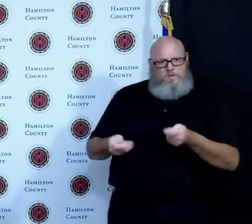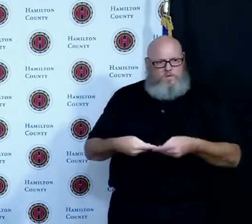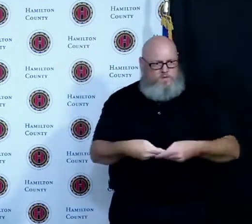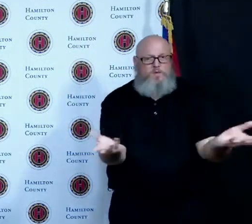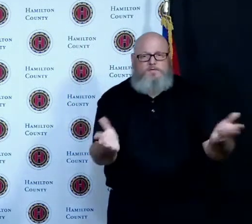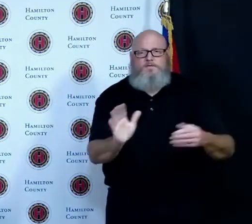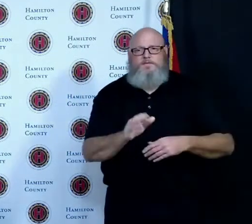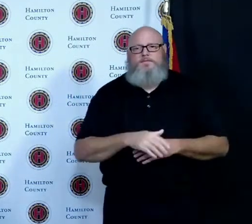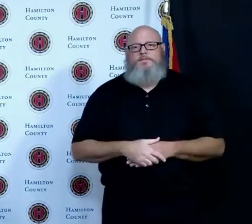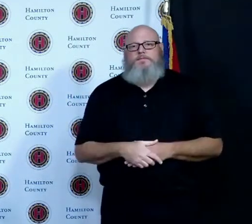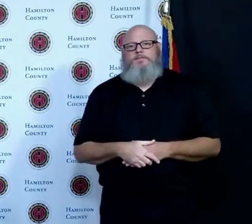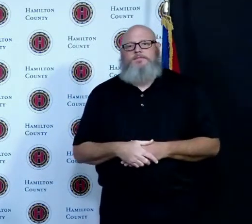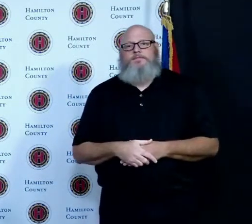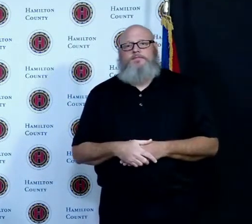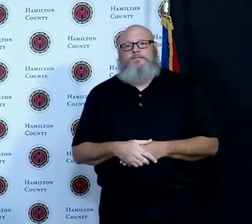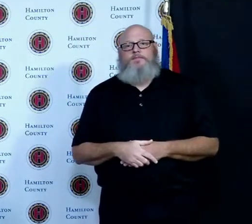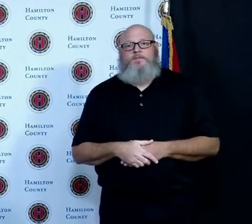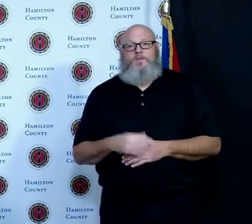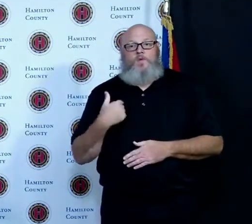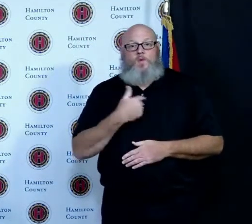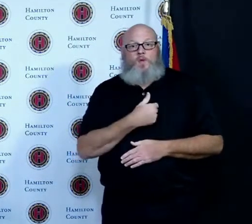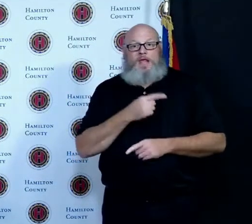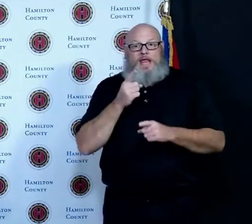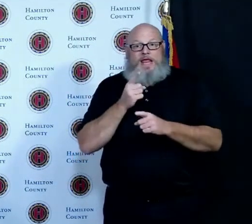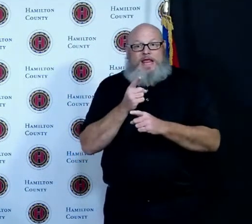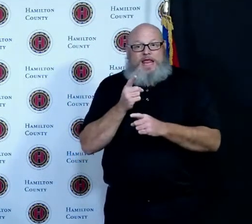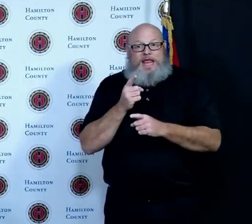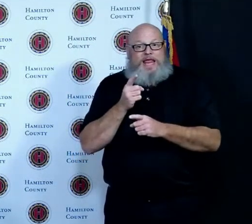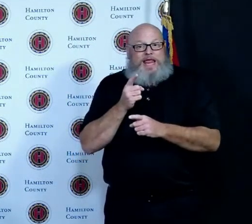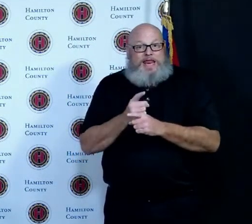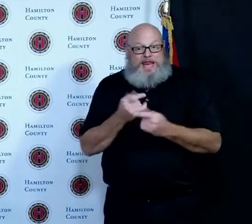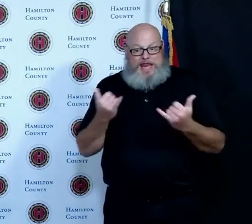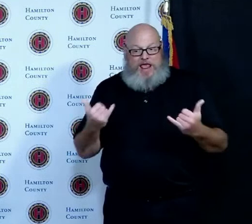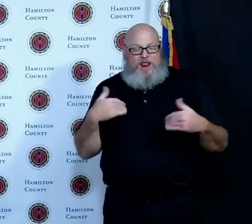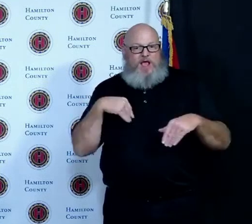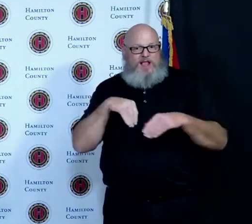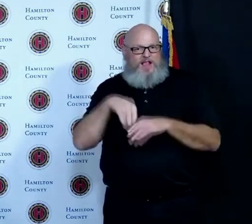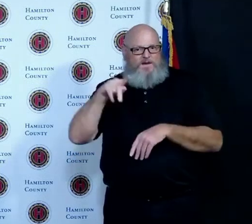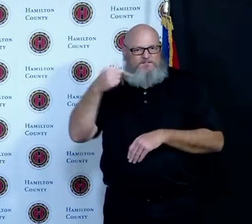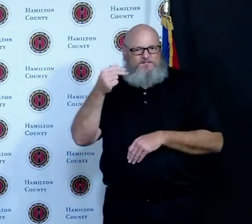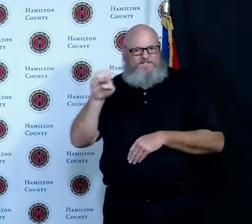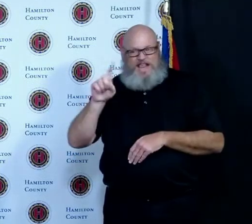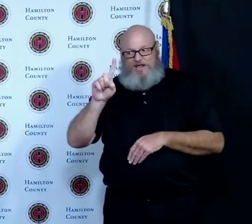a community still have to control Covid-19 and the three things that we have to do to do this